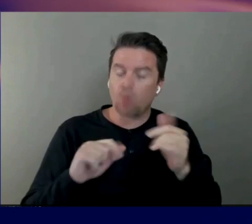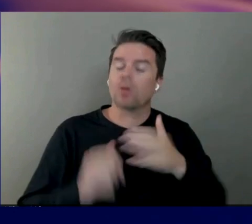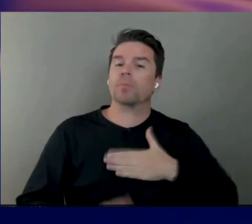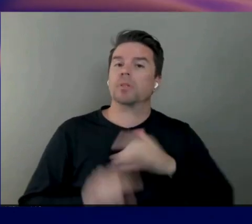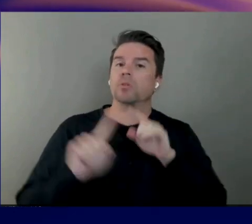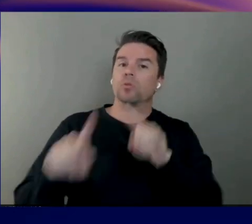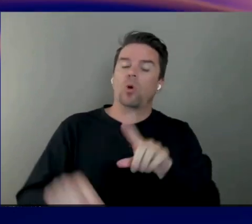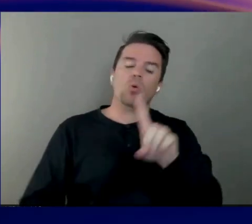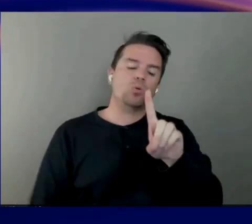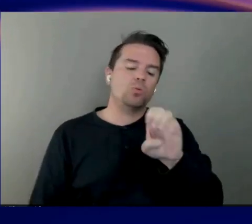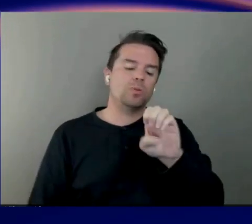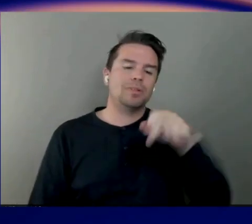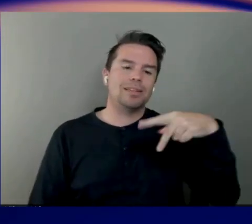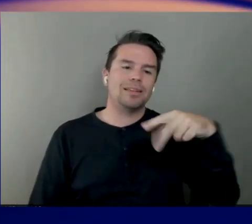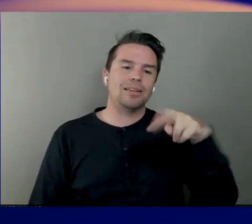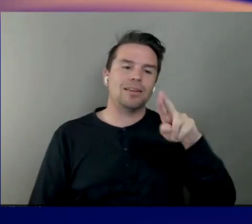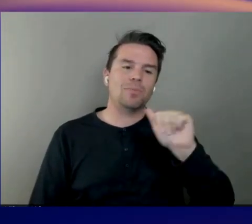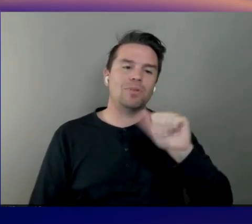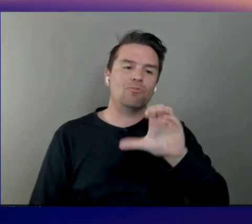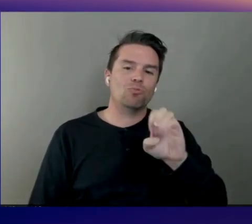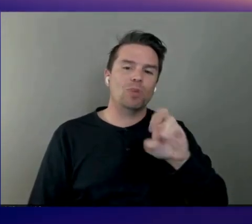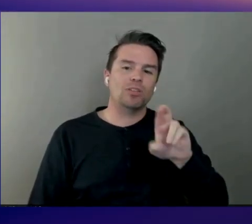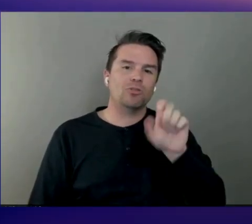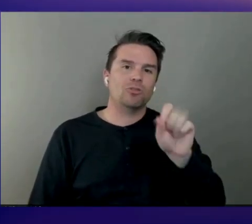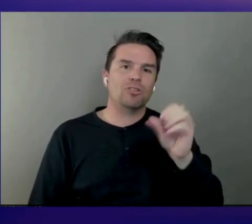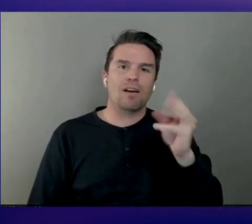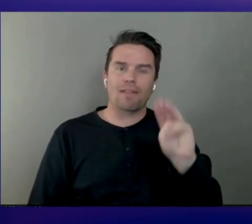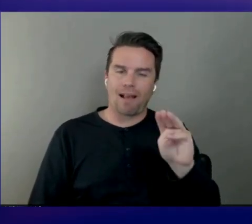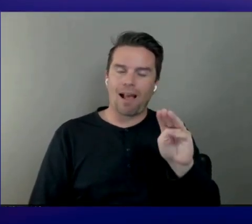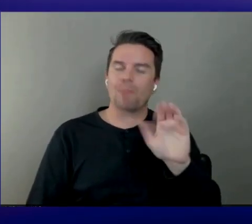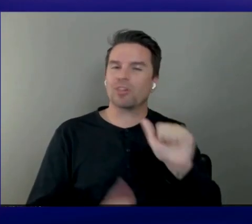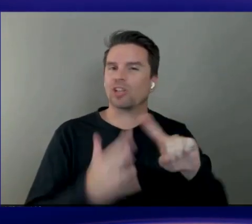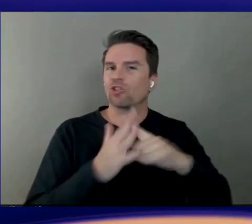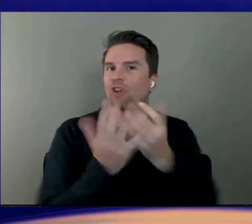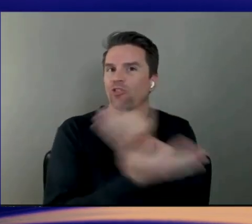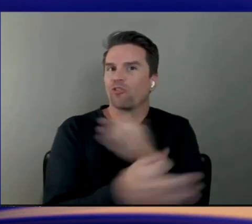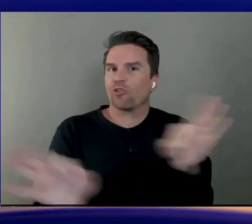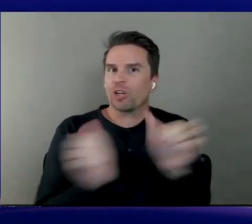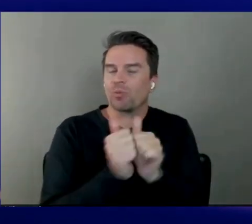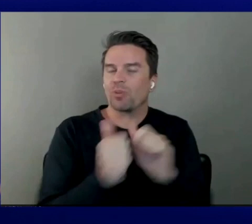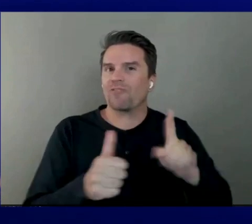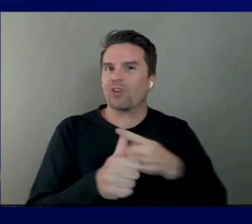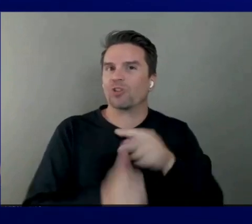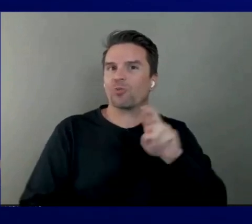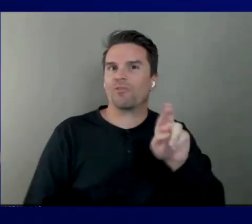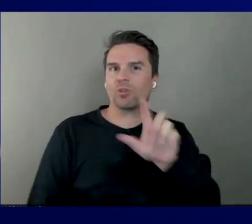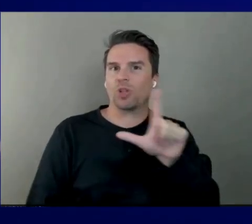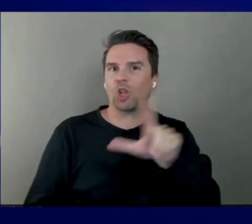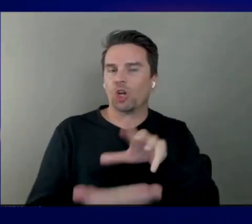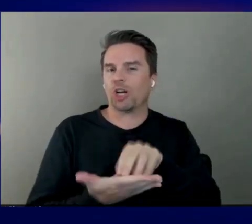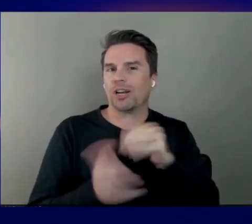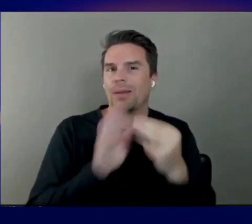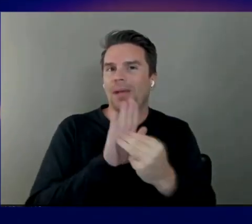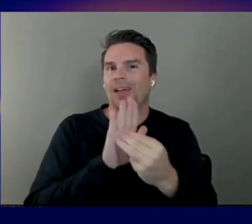with your first reinforcement learning model. Excellent. Excellent. - Awesome. I'll definitely be stopping by the track later. Absolutely. - Yeah!